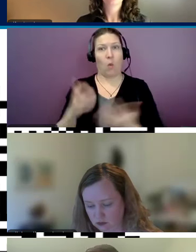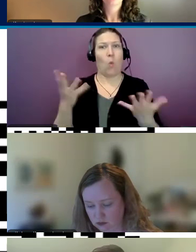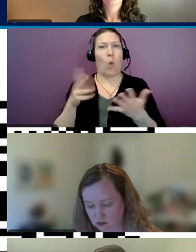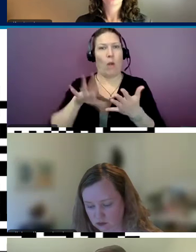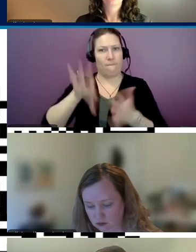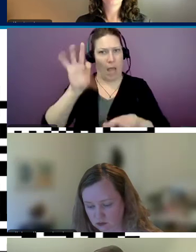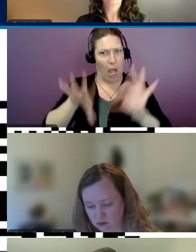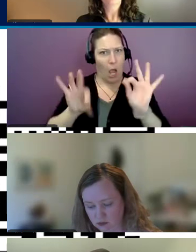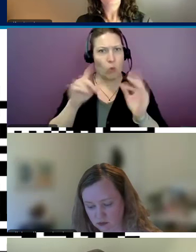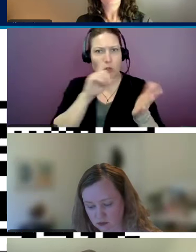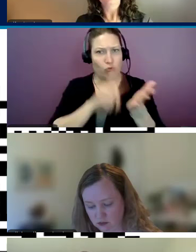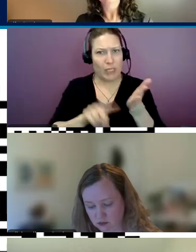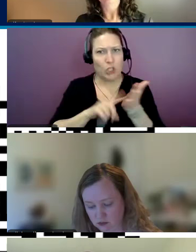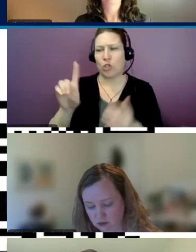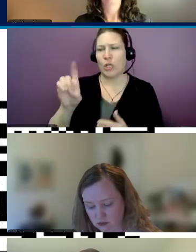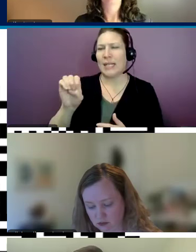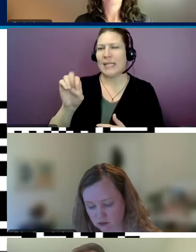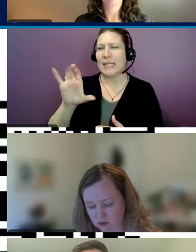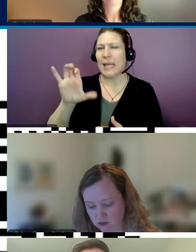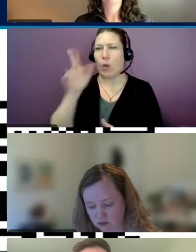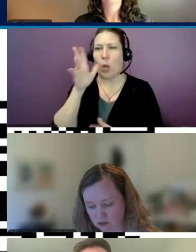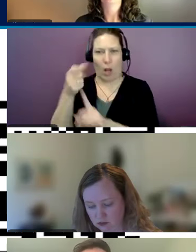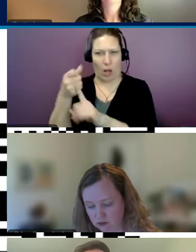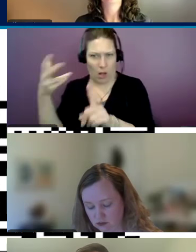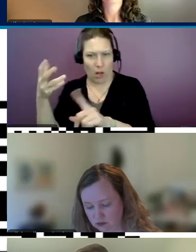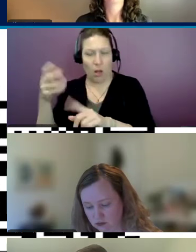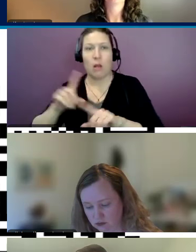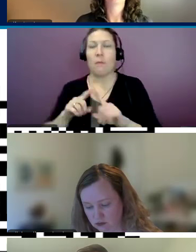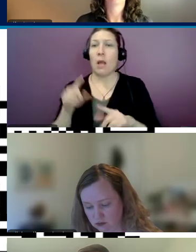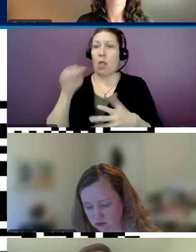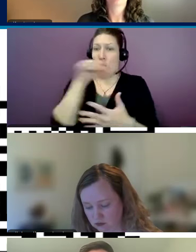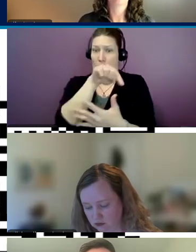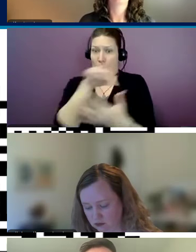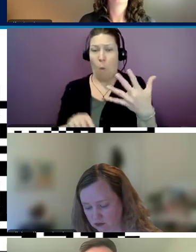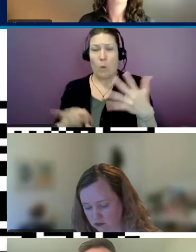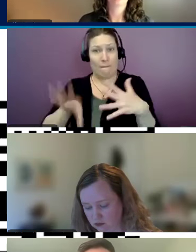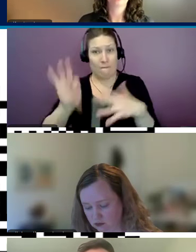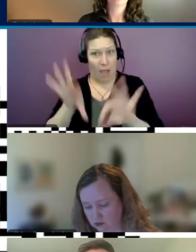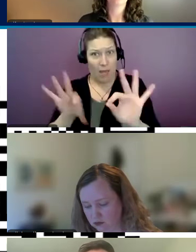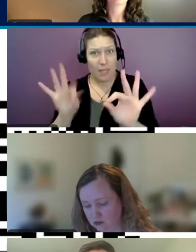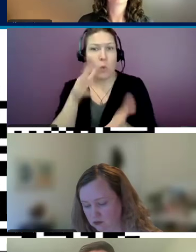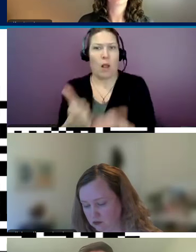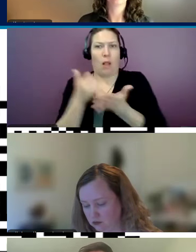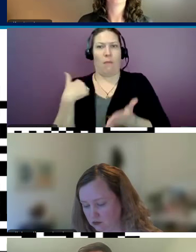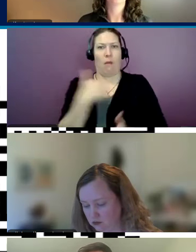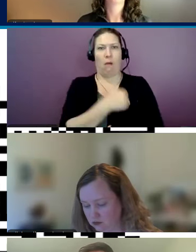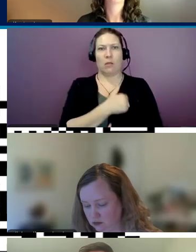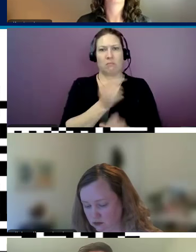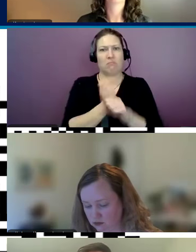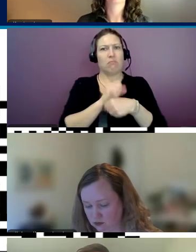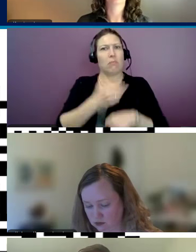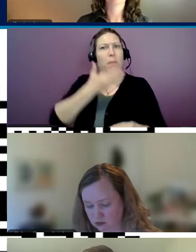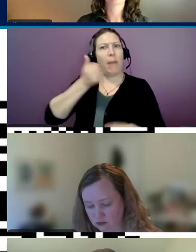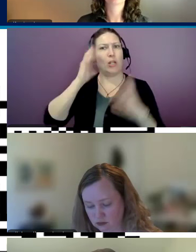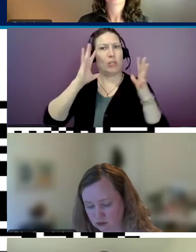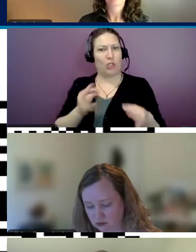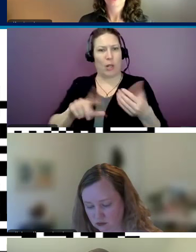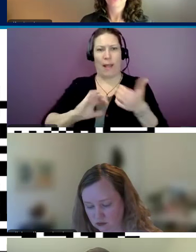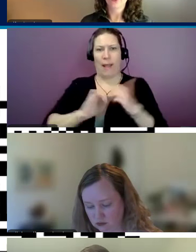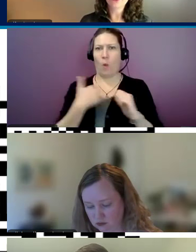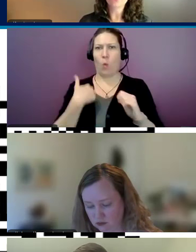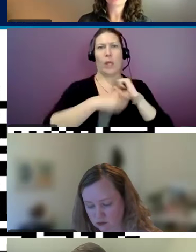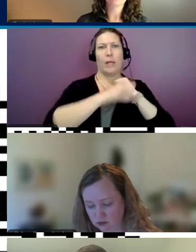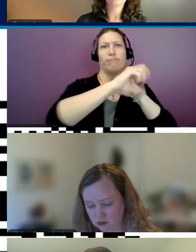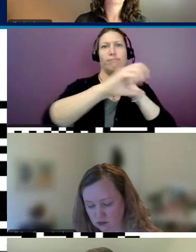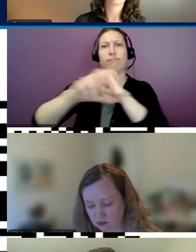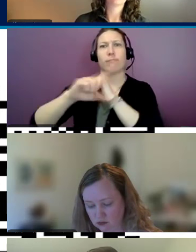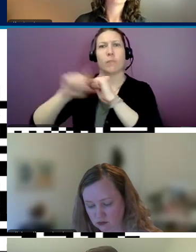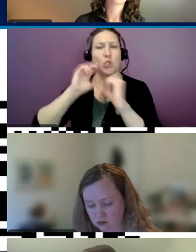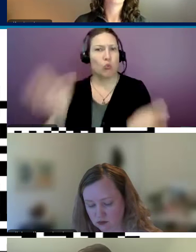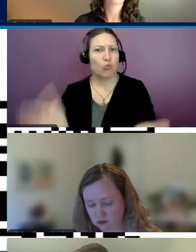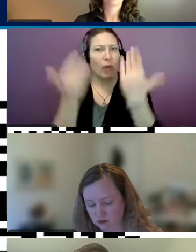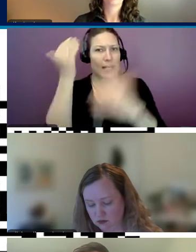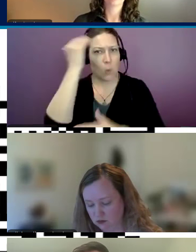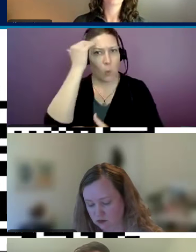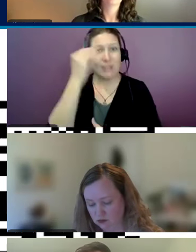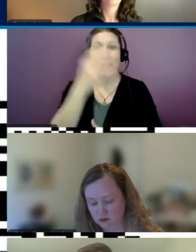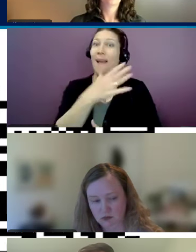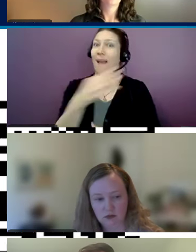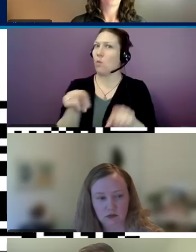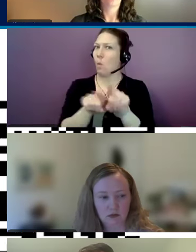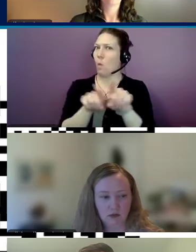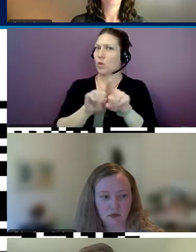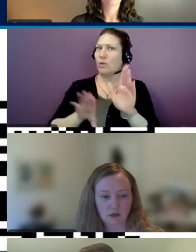these are really insights that help us make informed decisions about how we can use communications to raise awareness, and also instill trust in 988